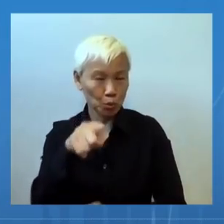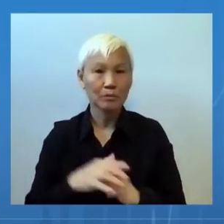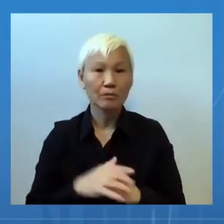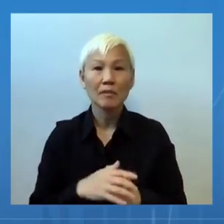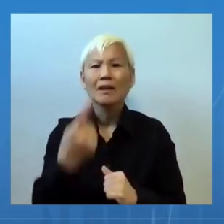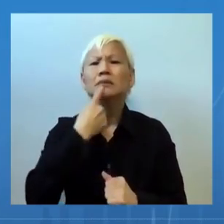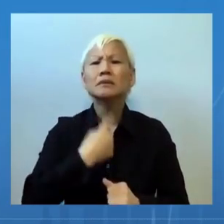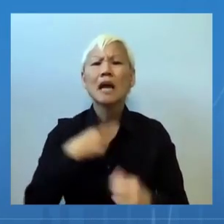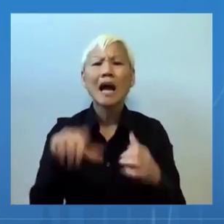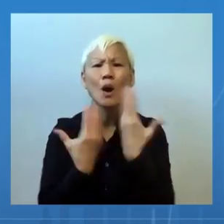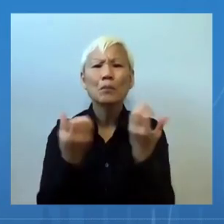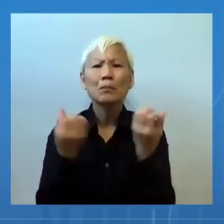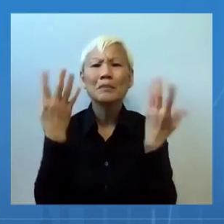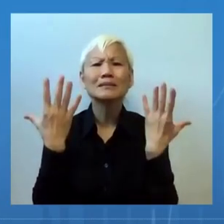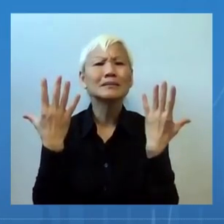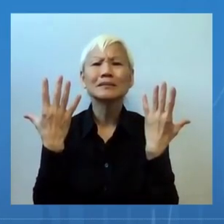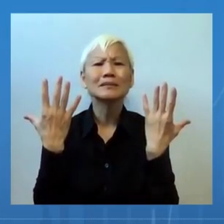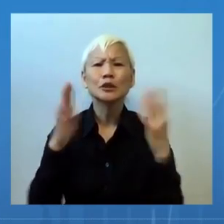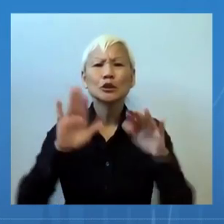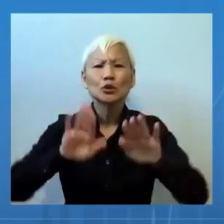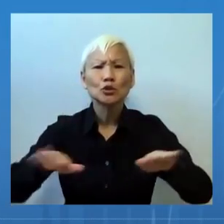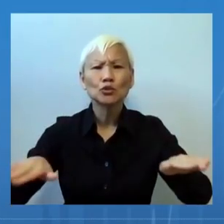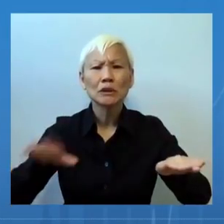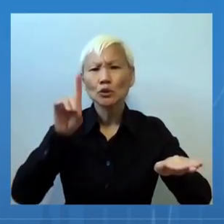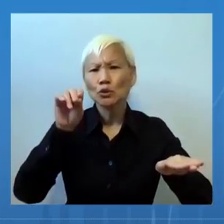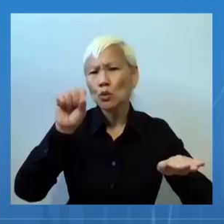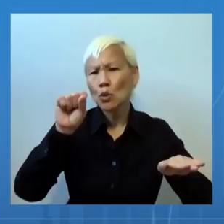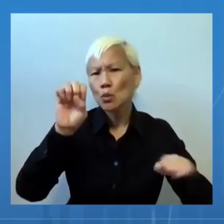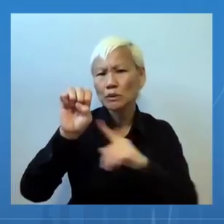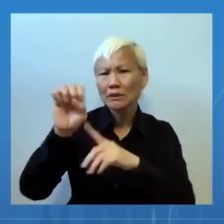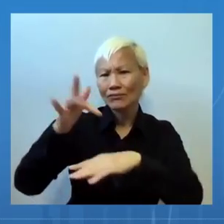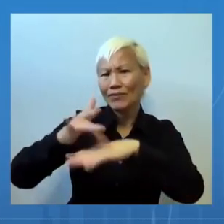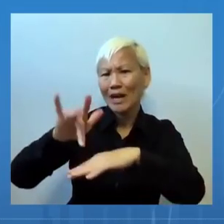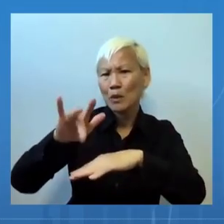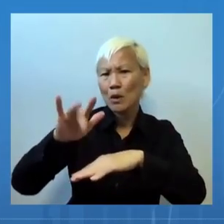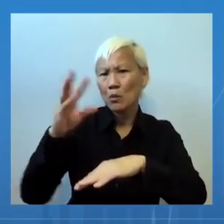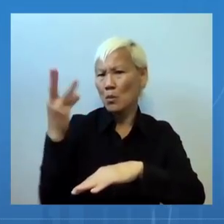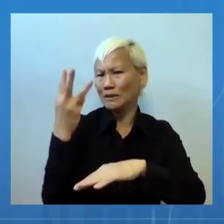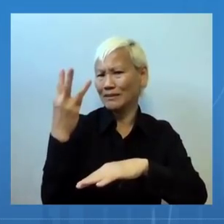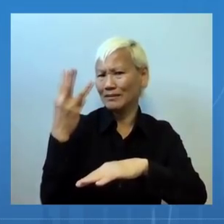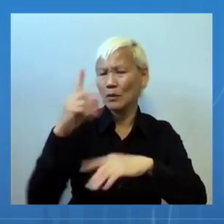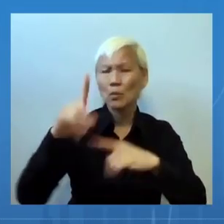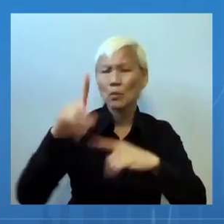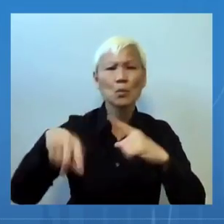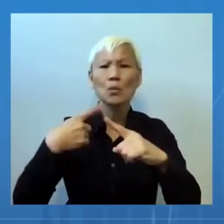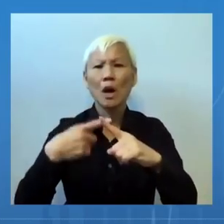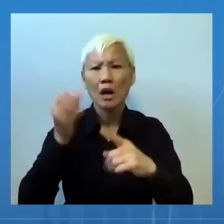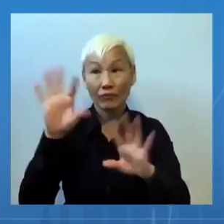come Wednesday, if all goes as planned? And if states were able to preorder as early as October 20th,